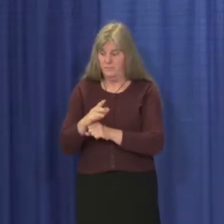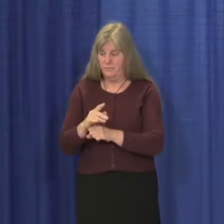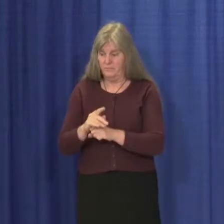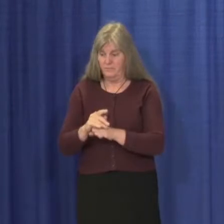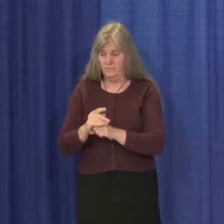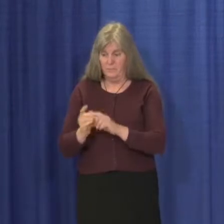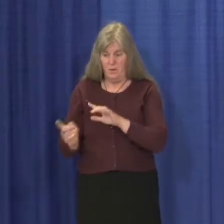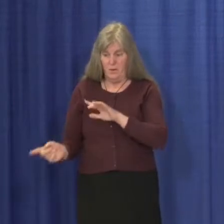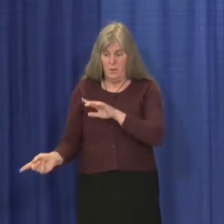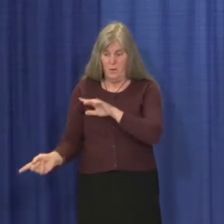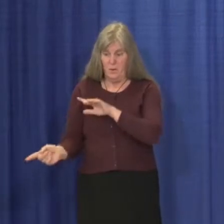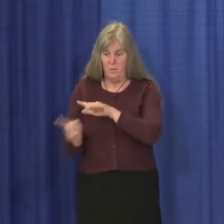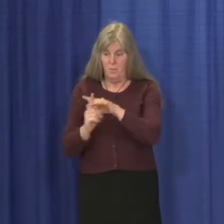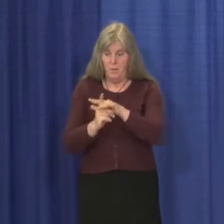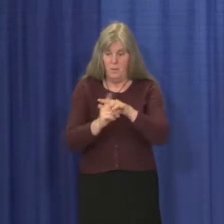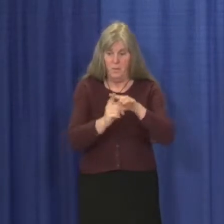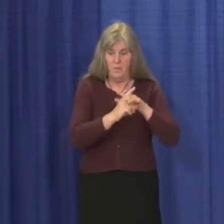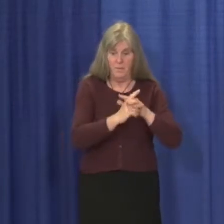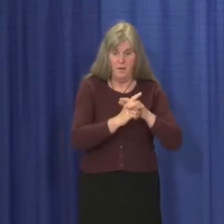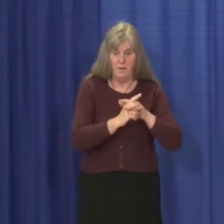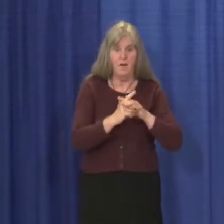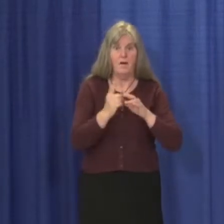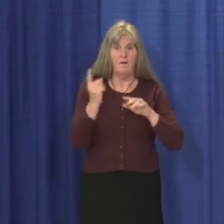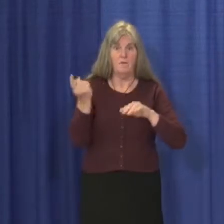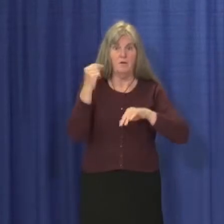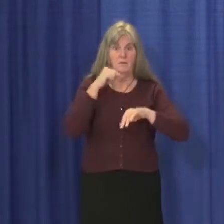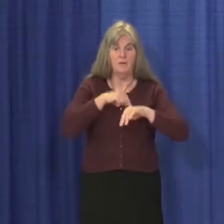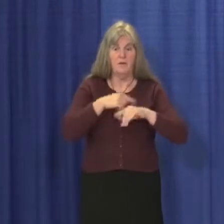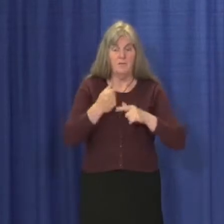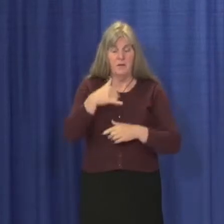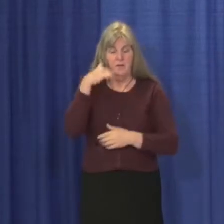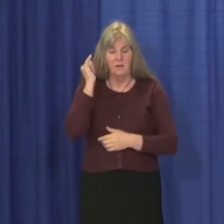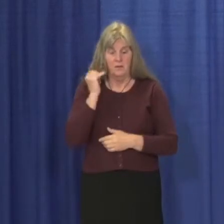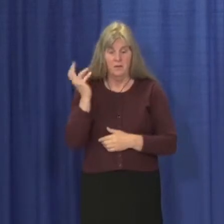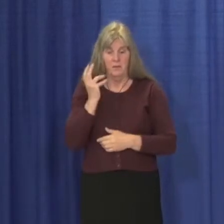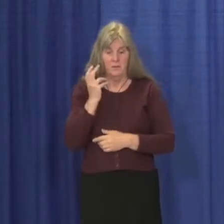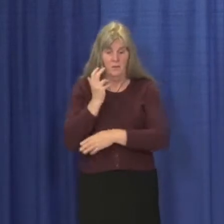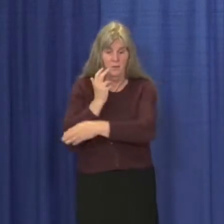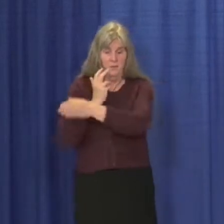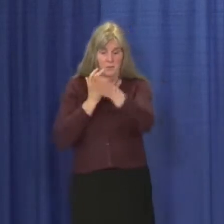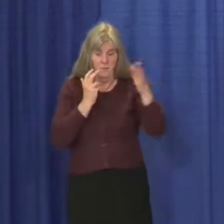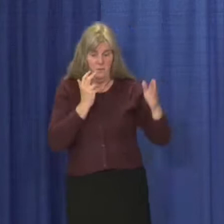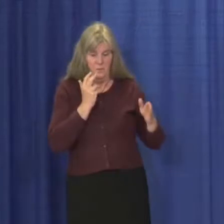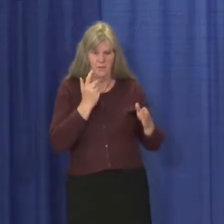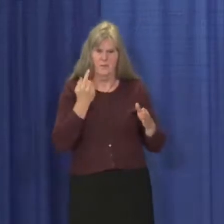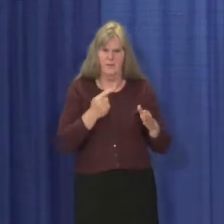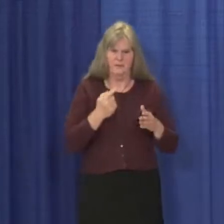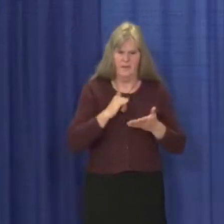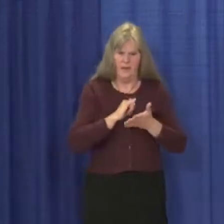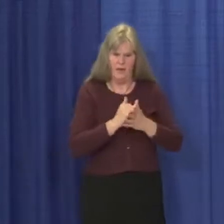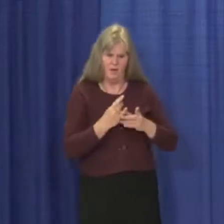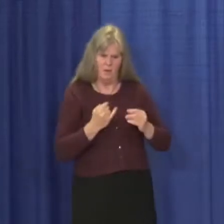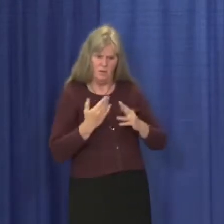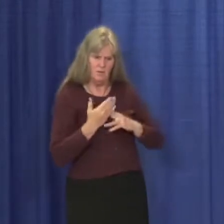COVID-19 for the first time, our resiliency as a community has been tested.